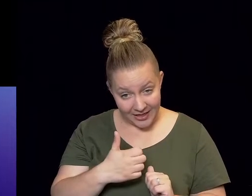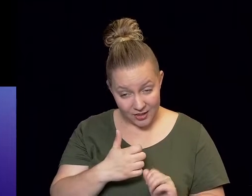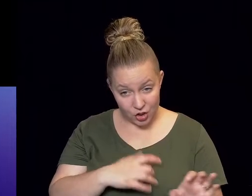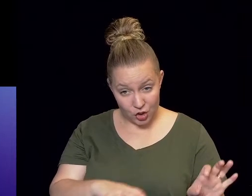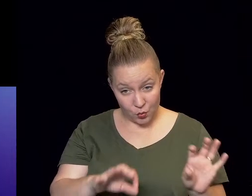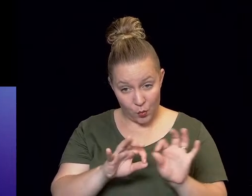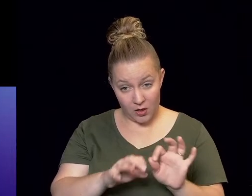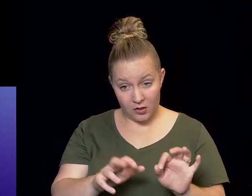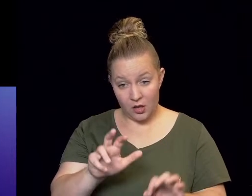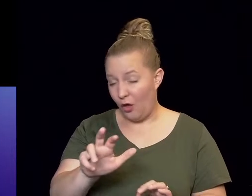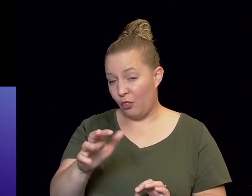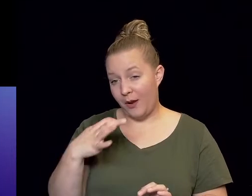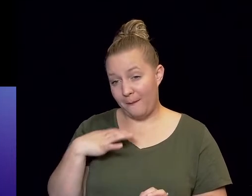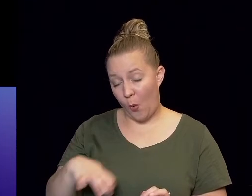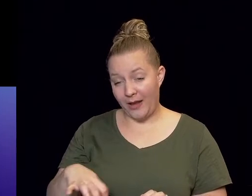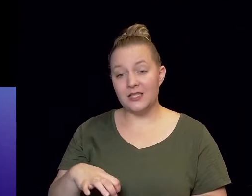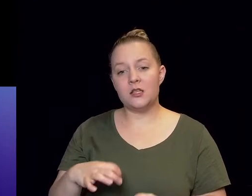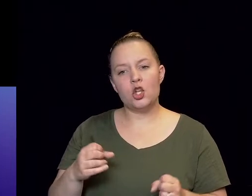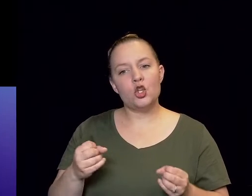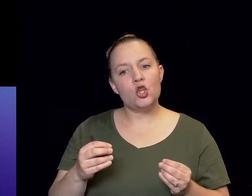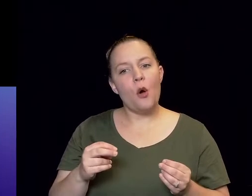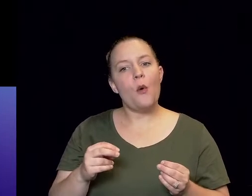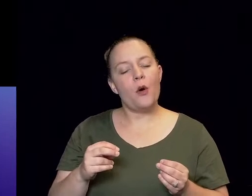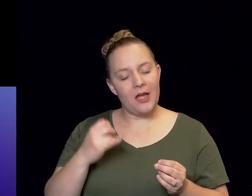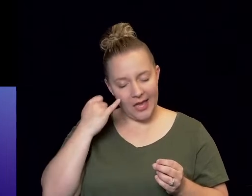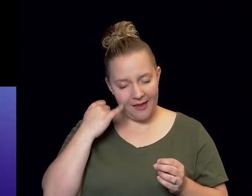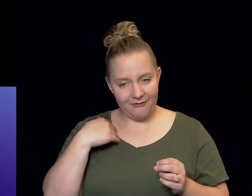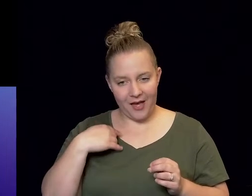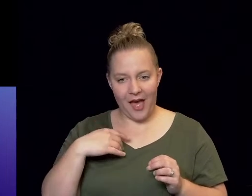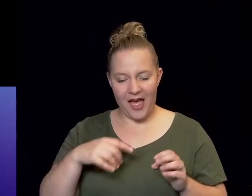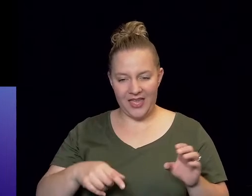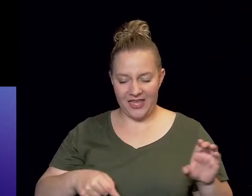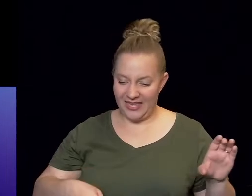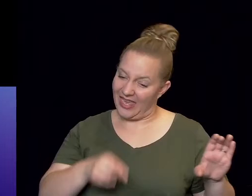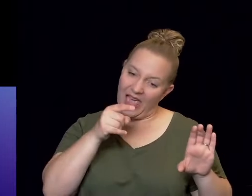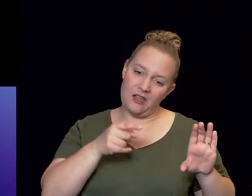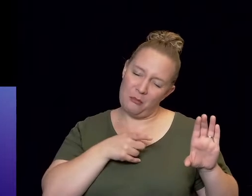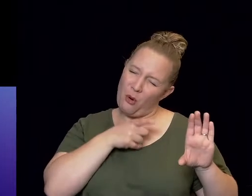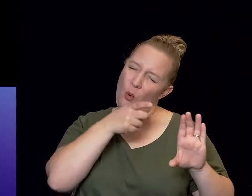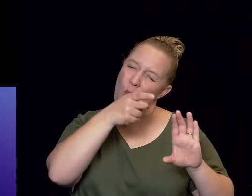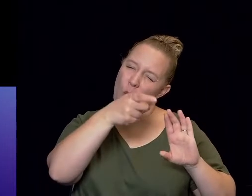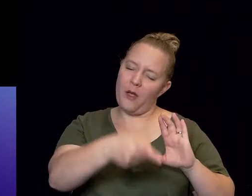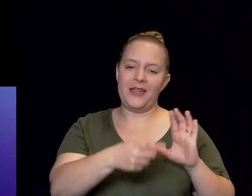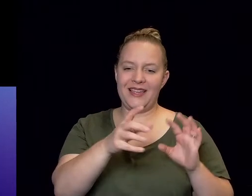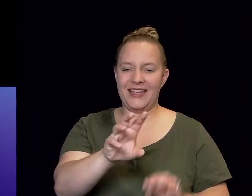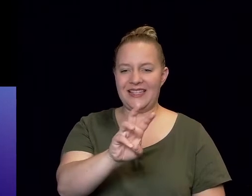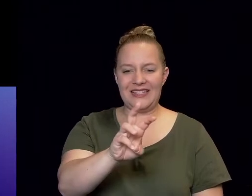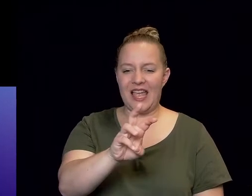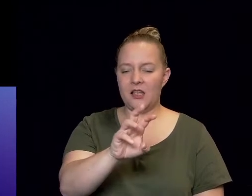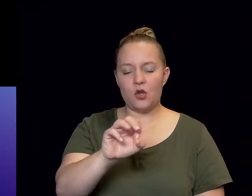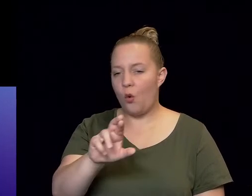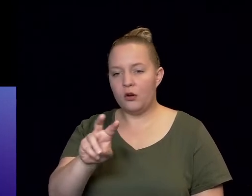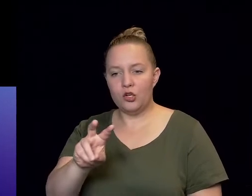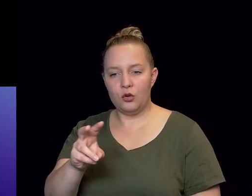3 points. So, if I kick 6 field goals or if I kick 2 field goals, what am I doing with that